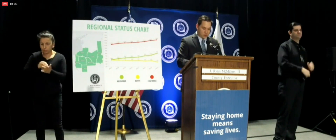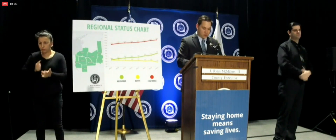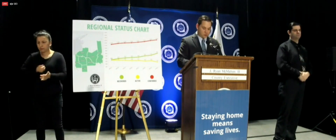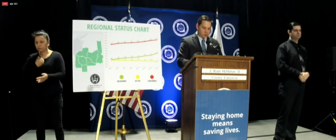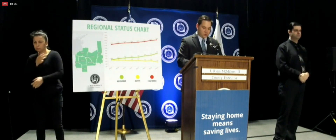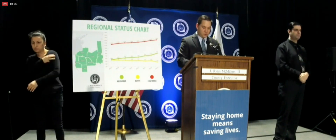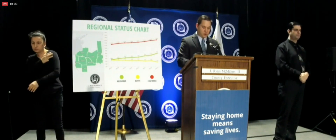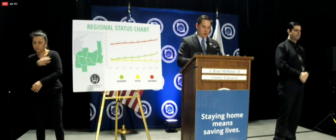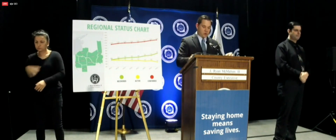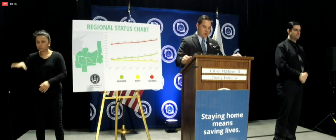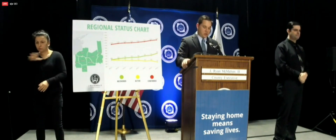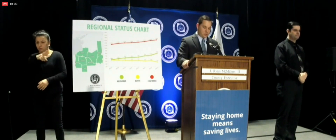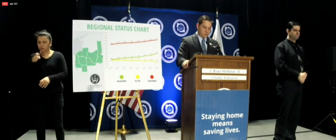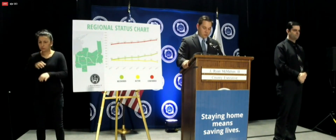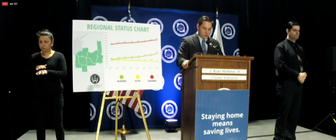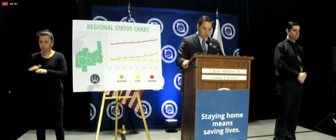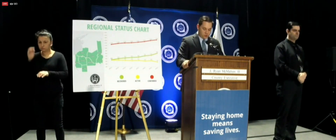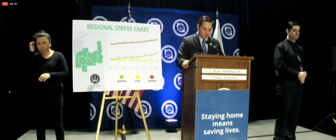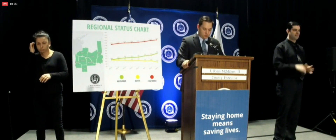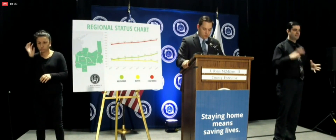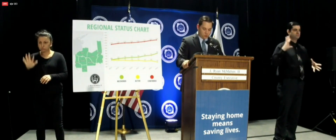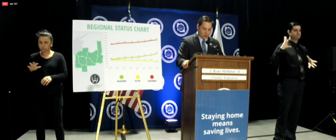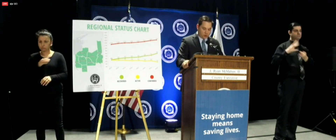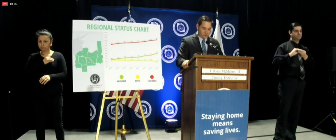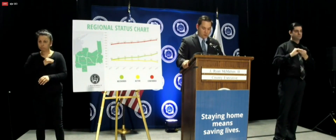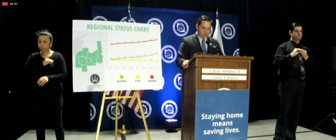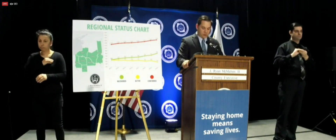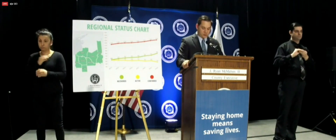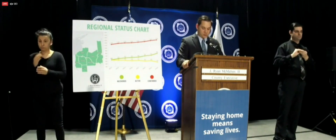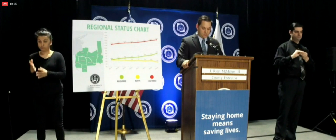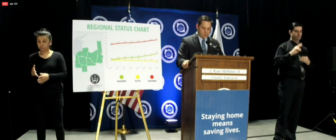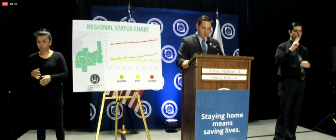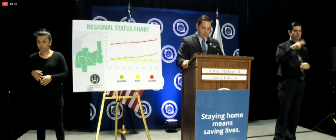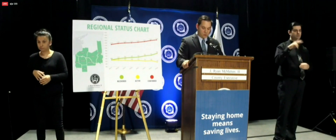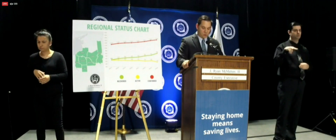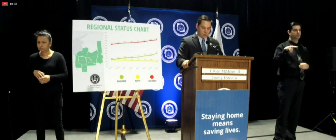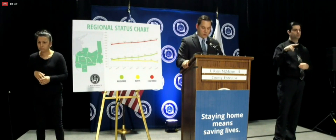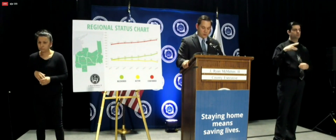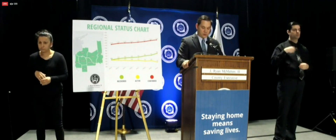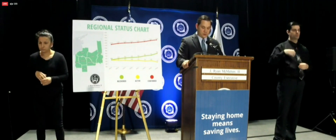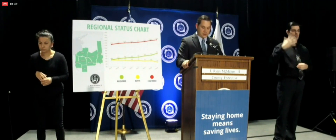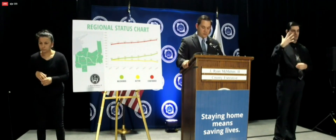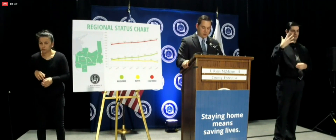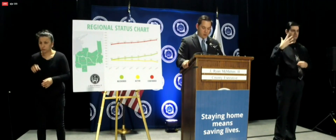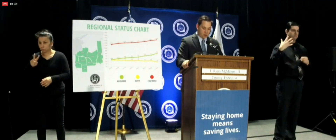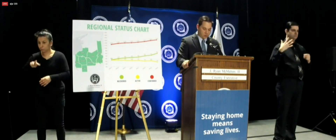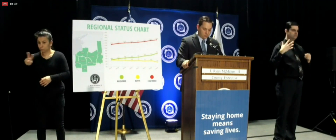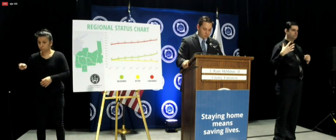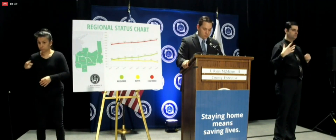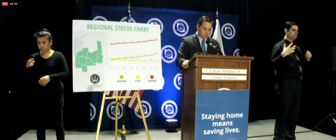GRIEVE AS A COMMUNITY. WE LOOK AT THOSE WHO WE HAVE LOST, 22 CAUCASIAN, 2 ARE OF